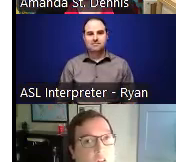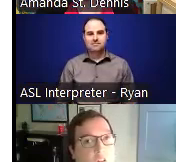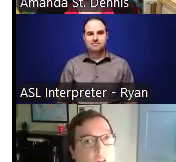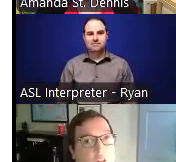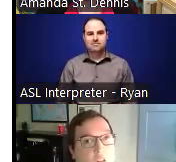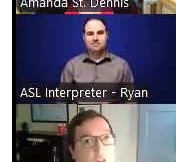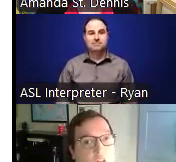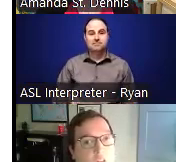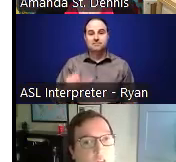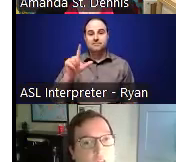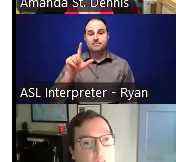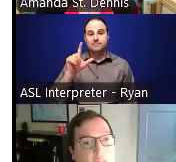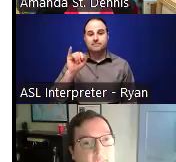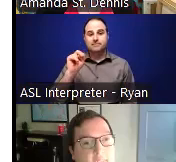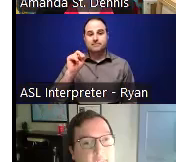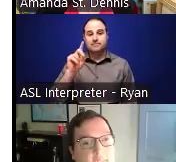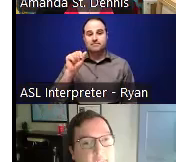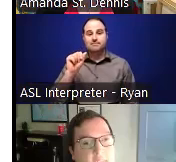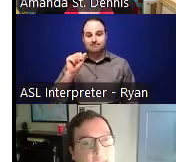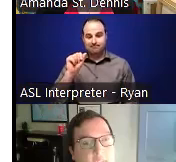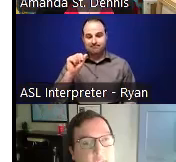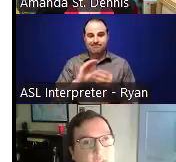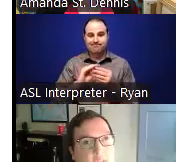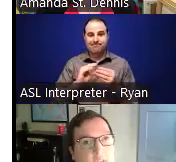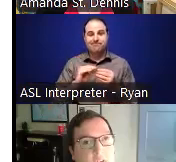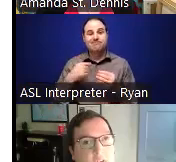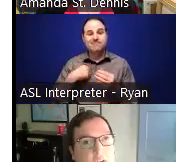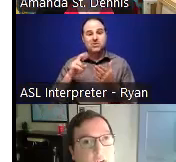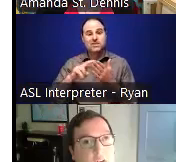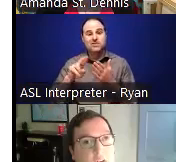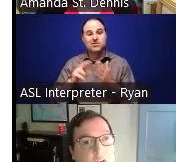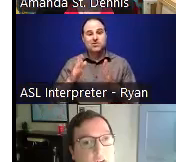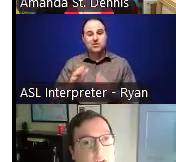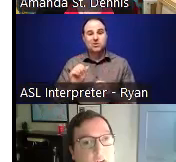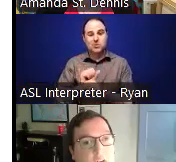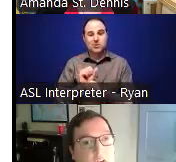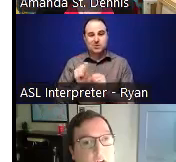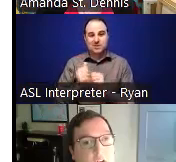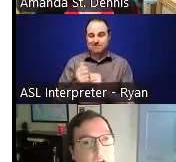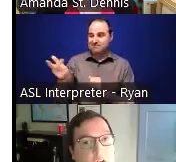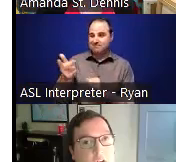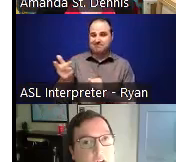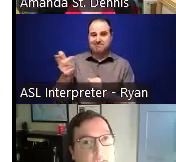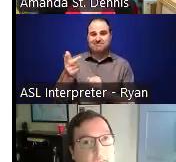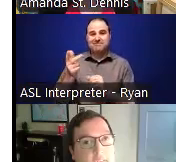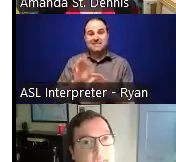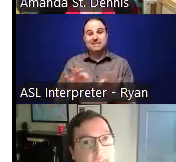working with Amanda, Jess and Danny, I think that there's important considerations when thinking